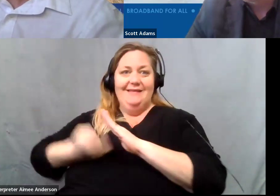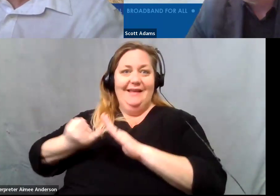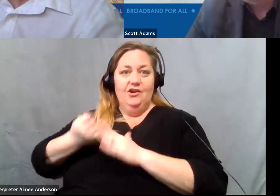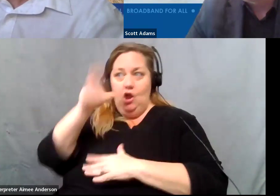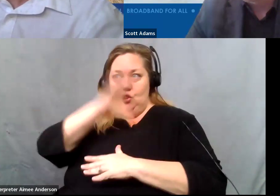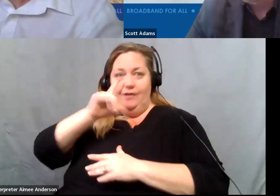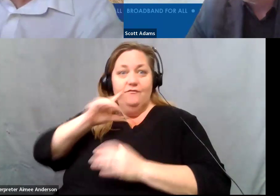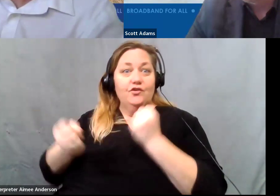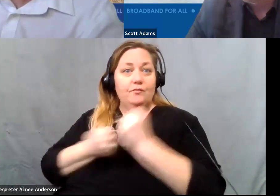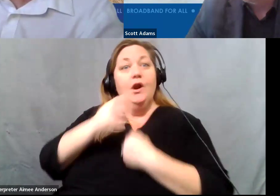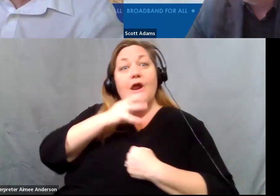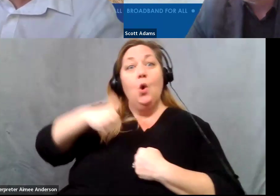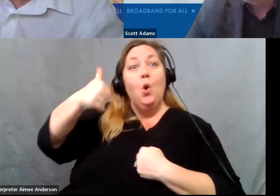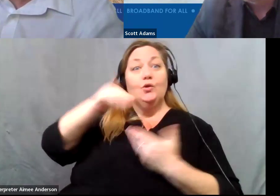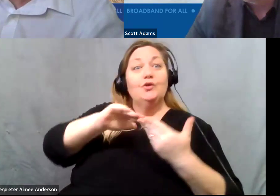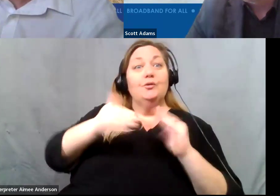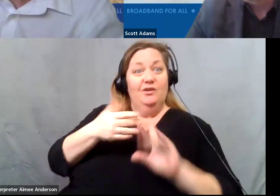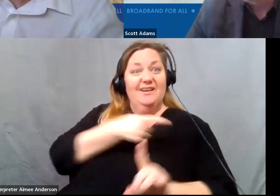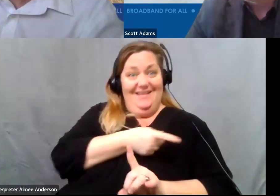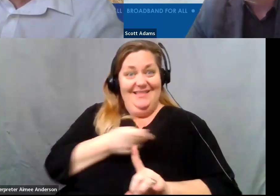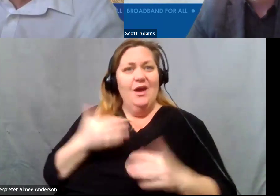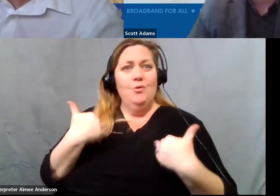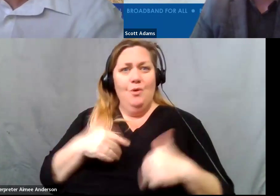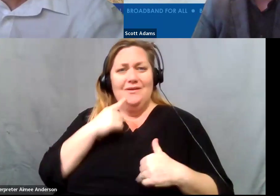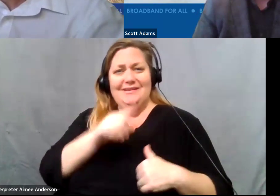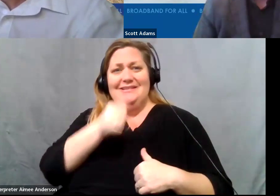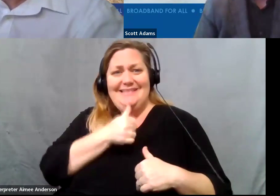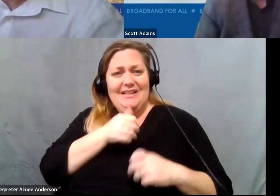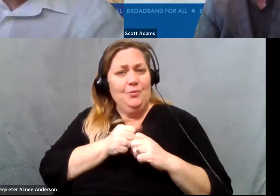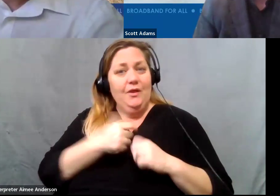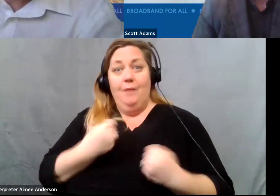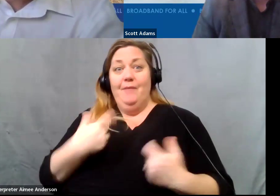for our older community who are still dealing or like many of us we have generation of knowledge